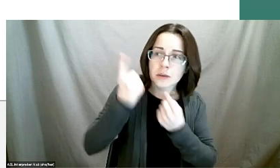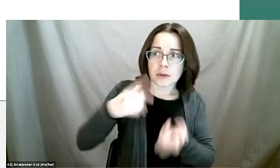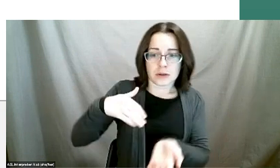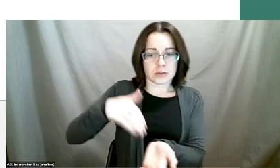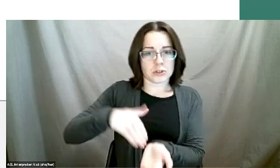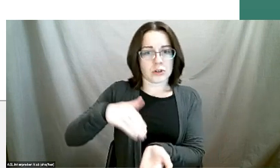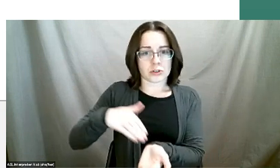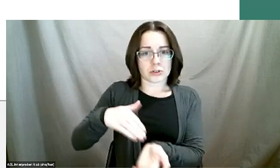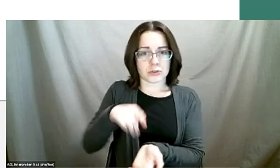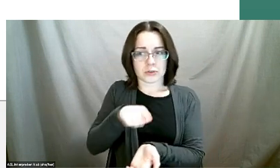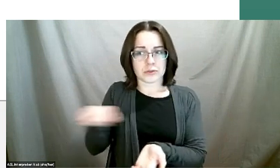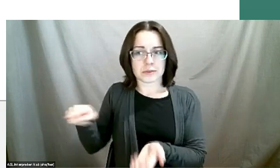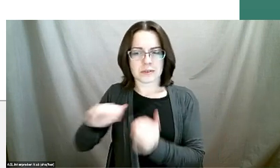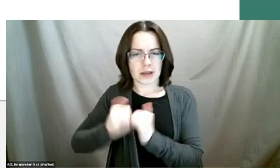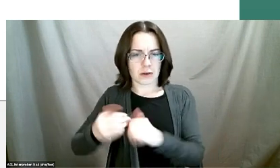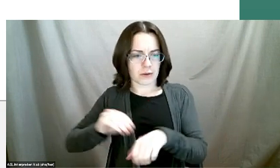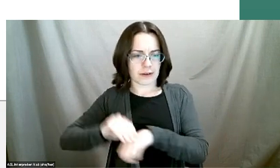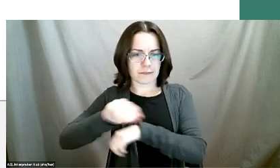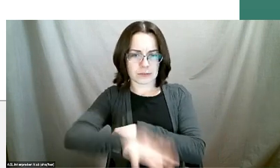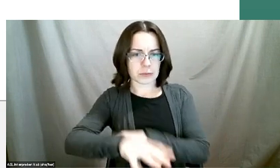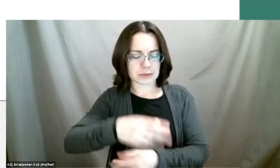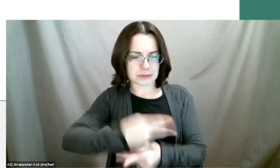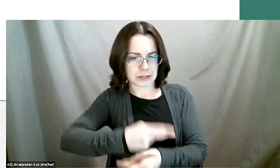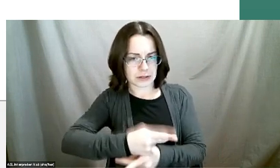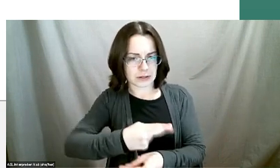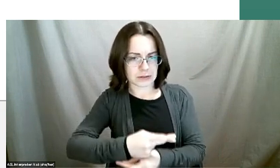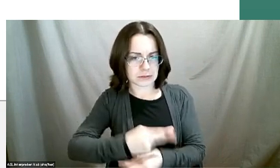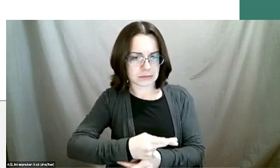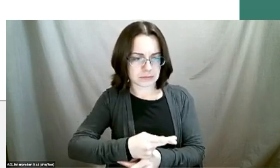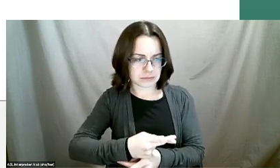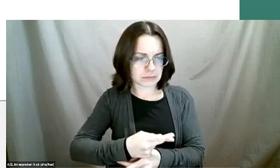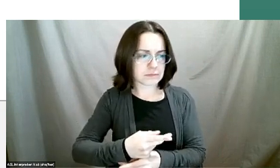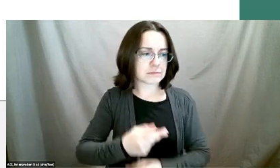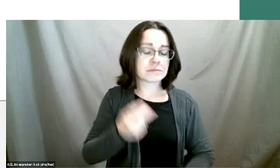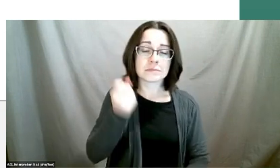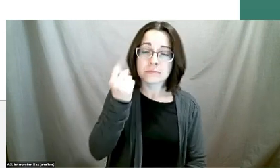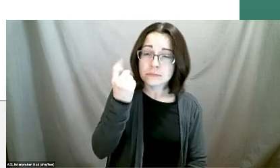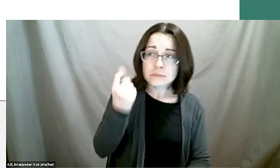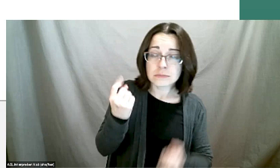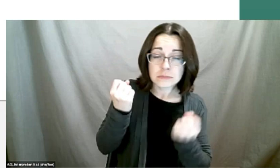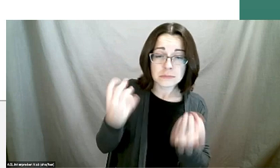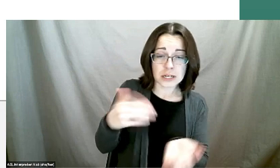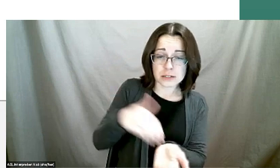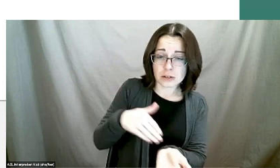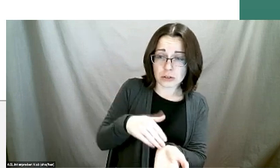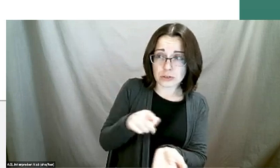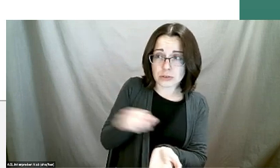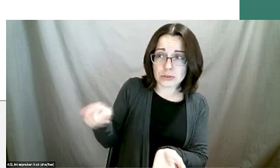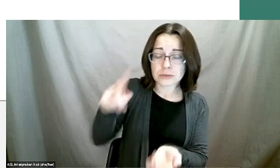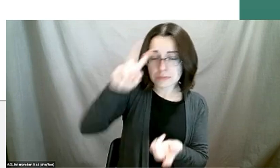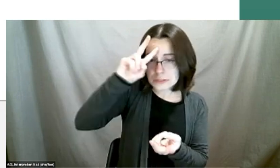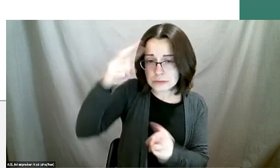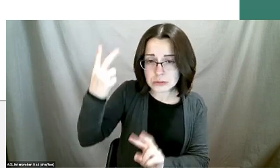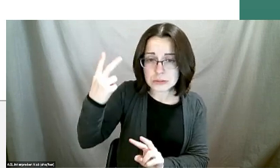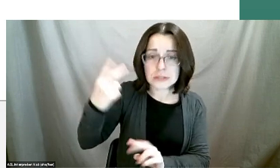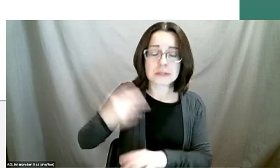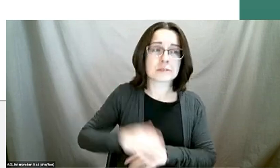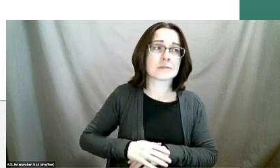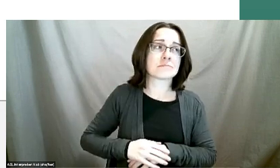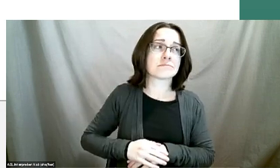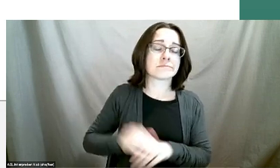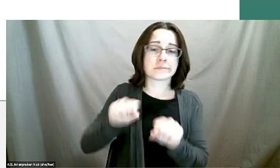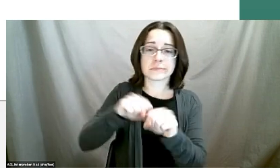One of which being misconceptions and societal attitudes.